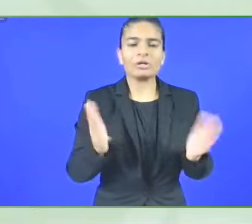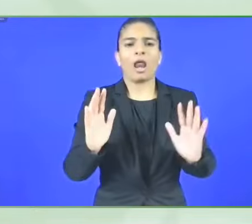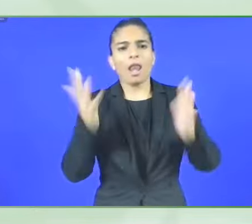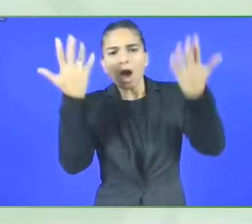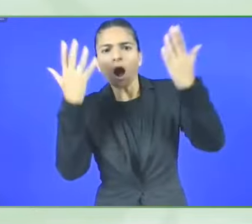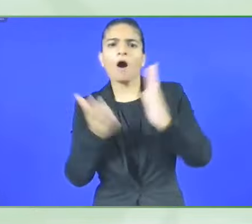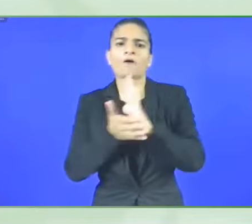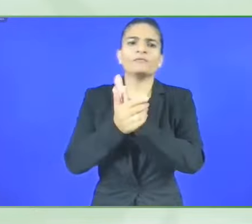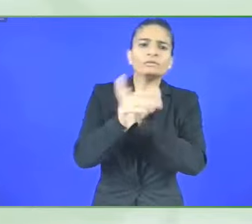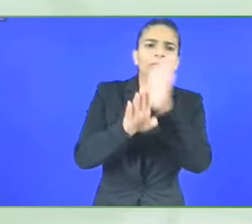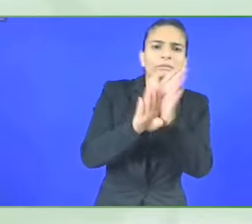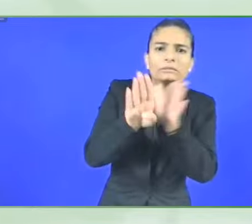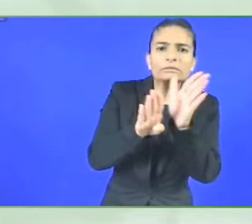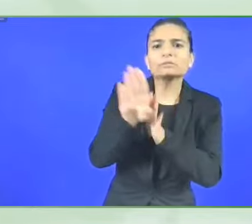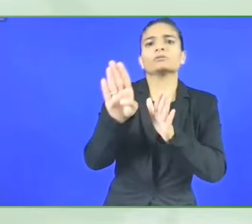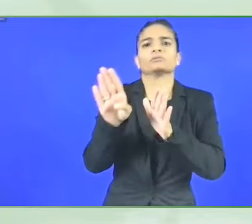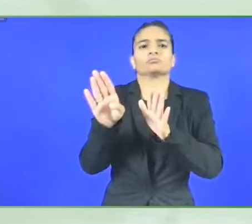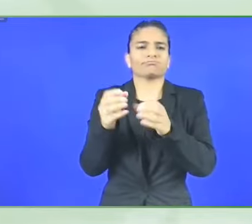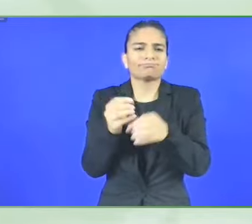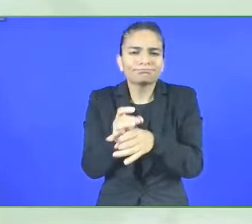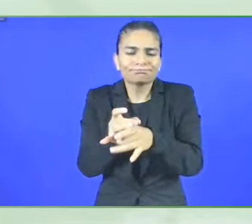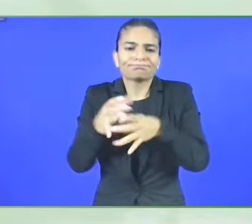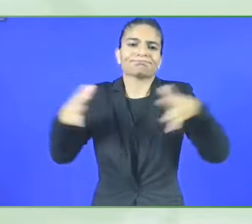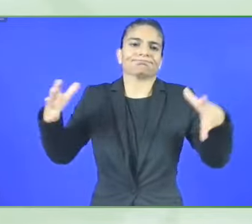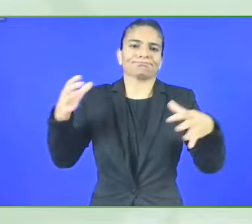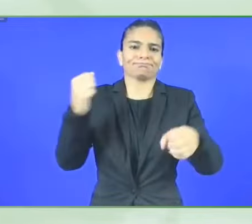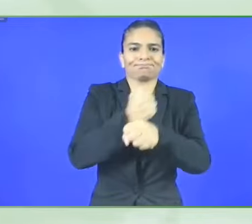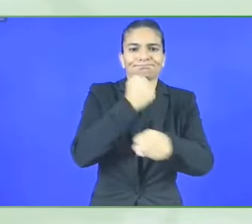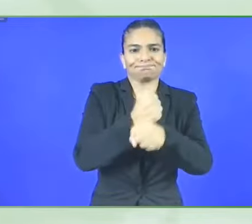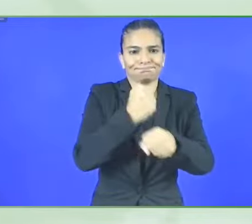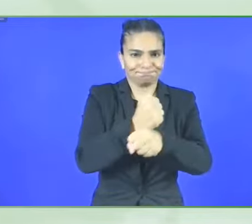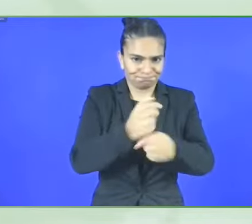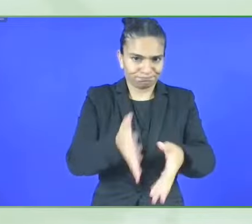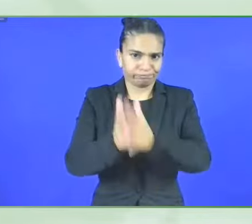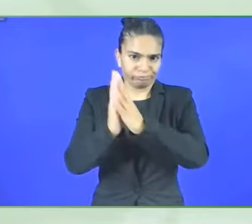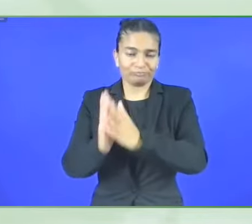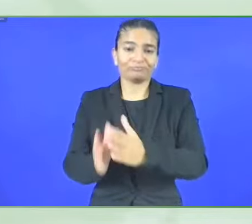the Blind in India.